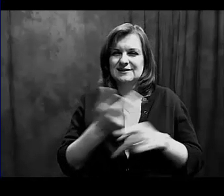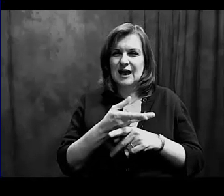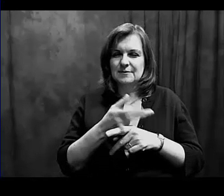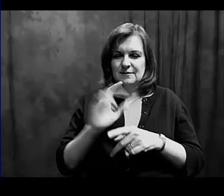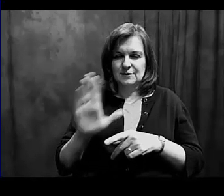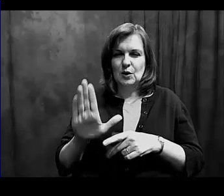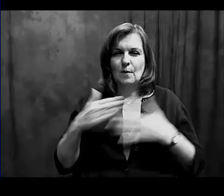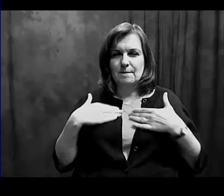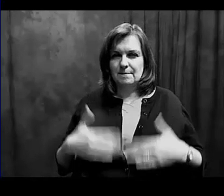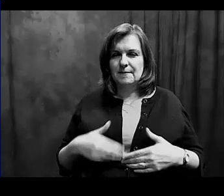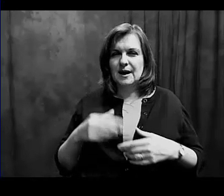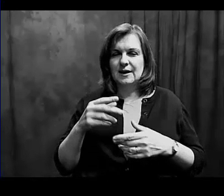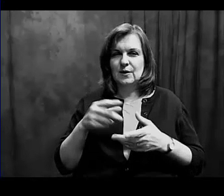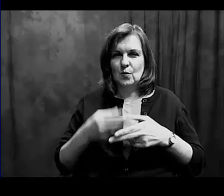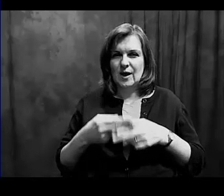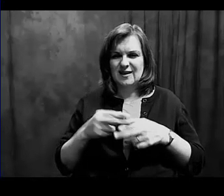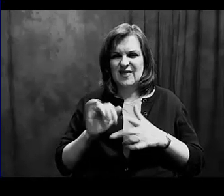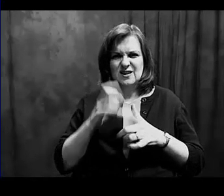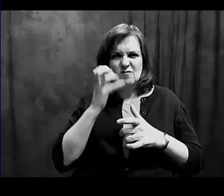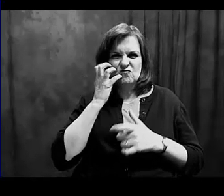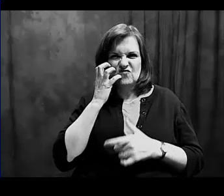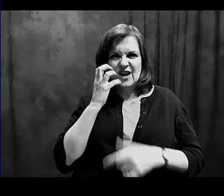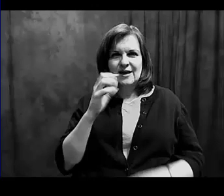WOW! That's gonna be a fat leech when he's done!!